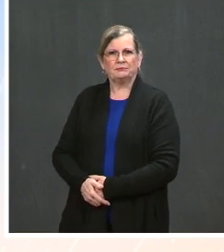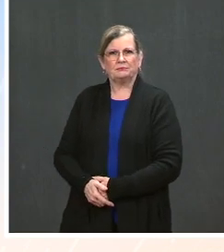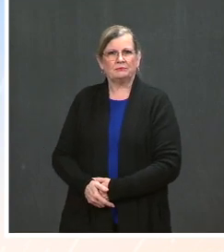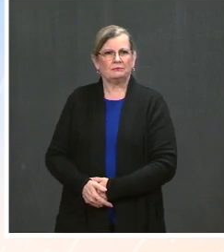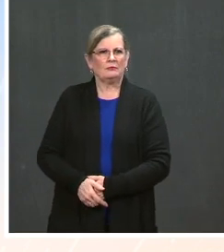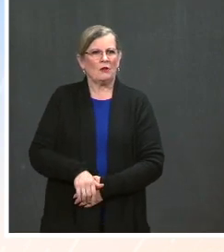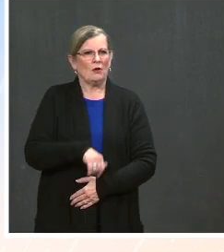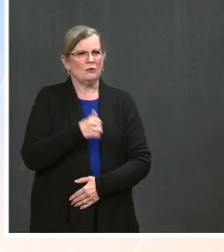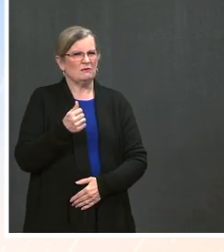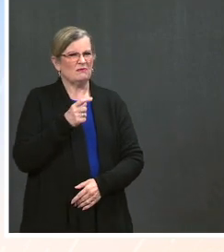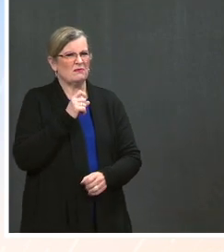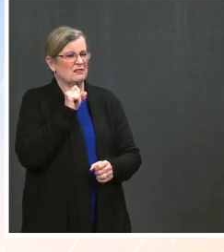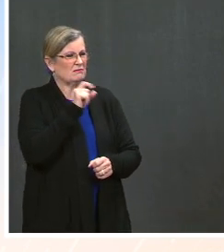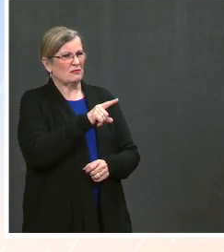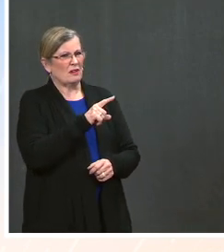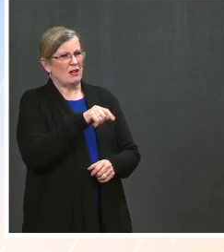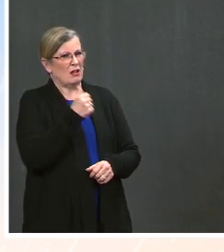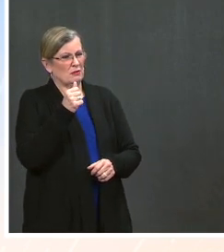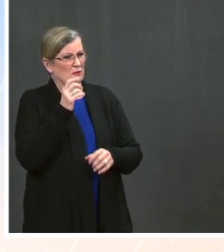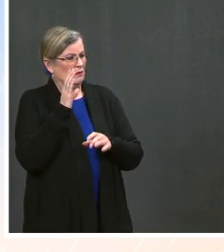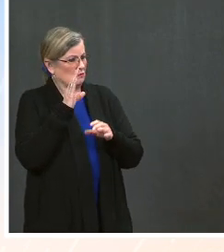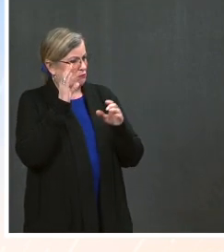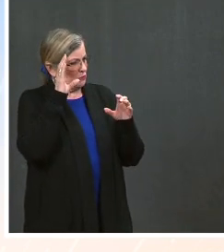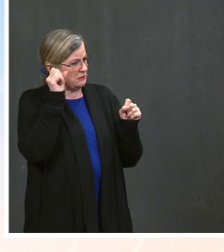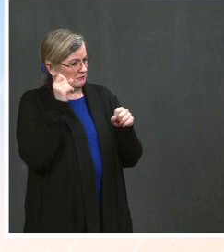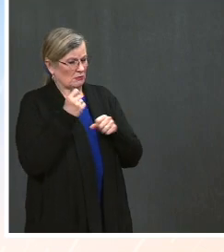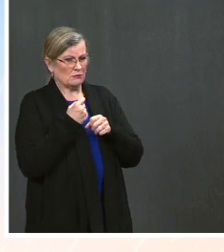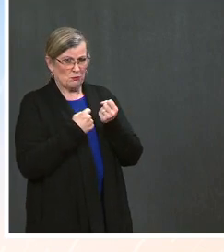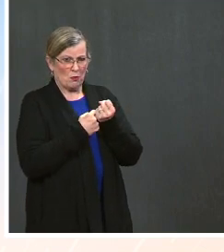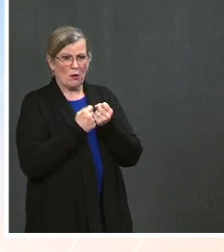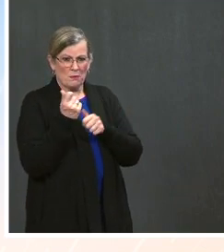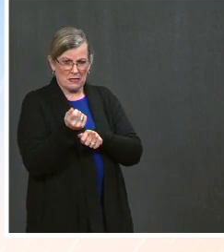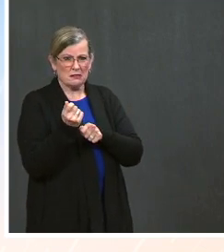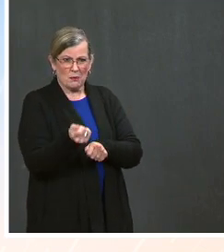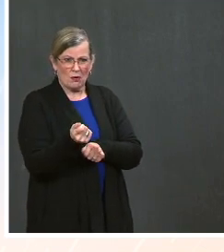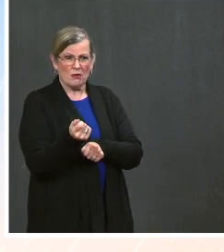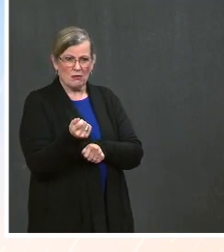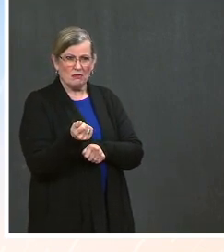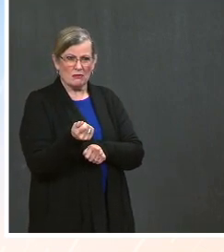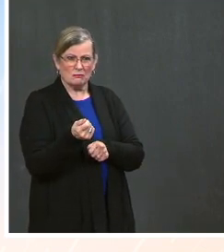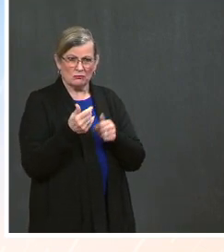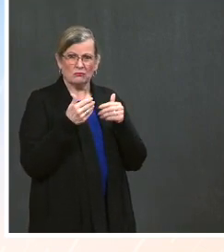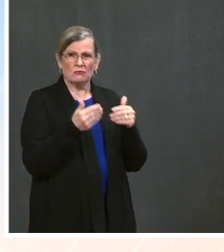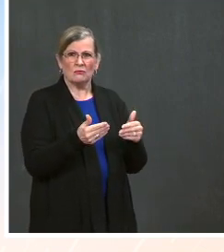moving the All-Star Game out of Atlanta. Now a similar bill has passed the state senate in Texas.